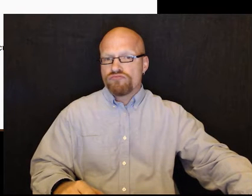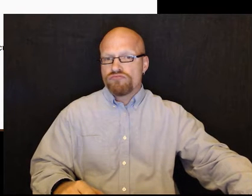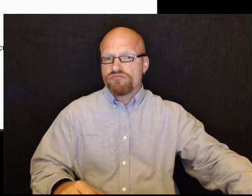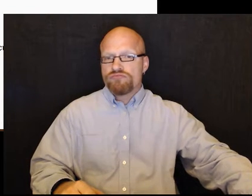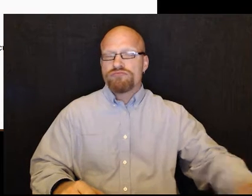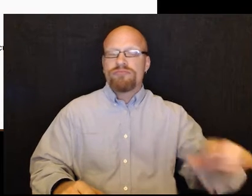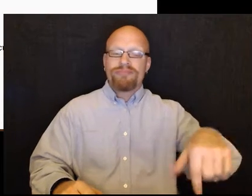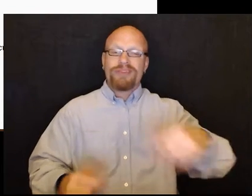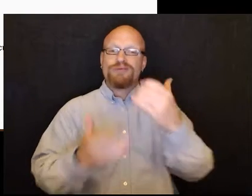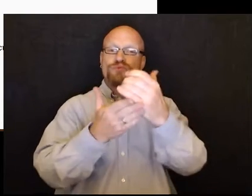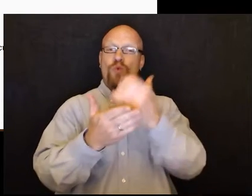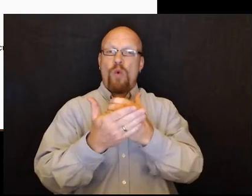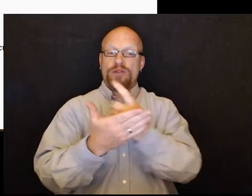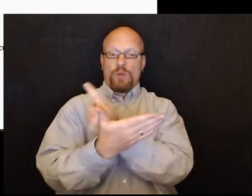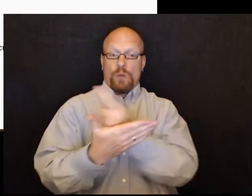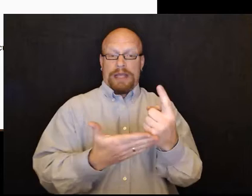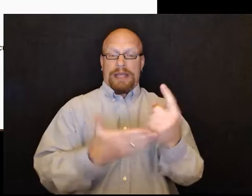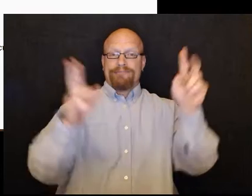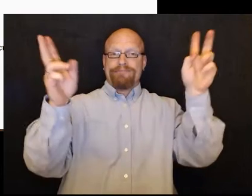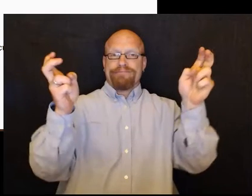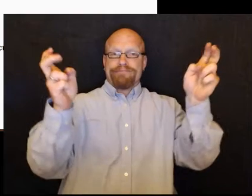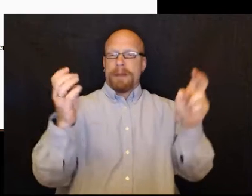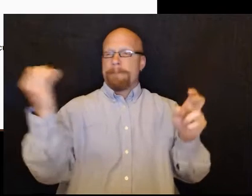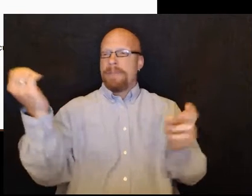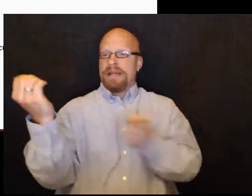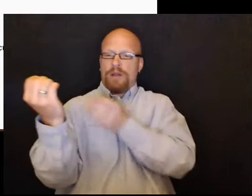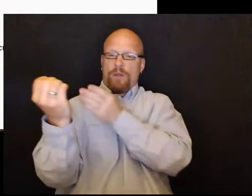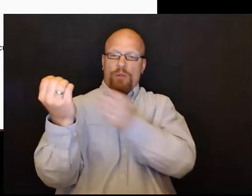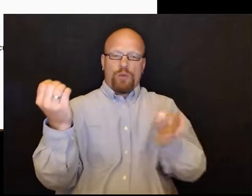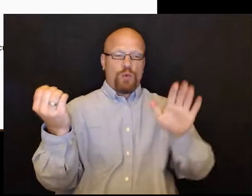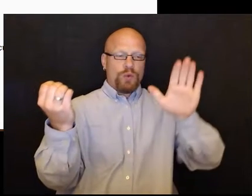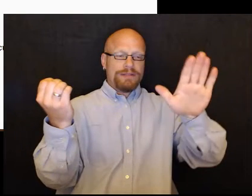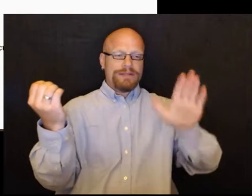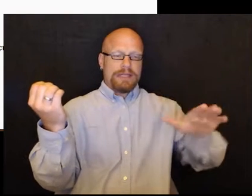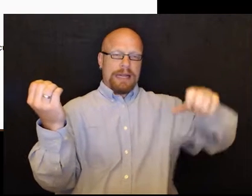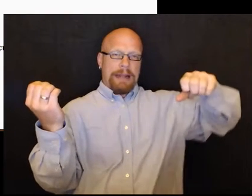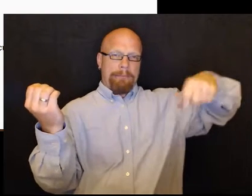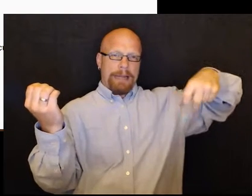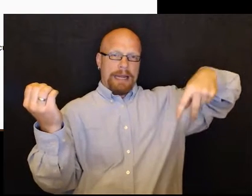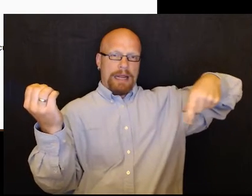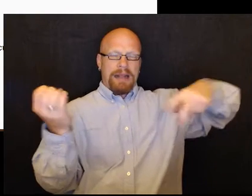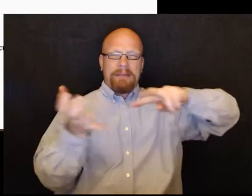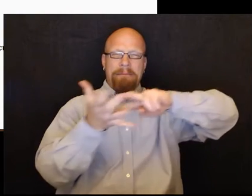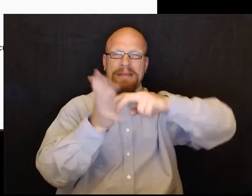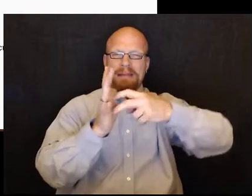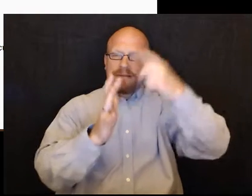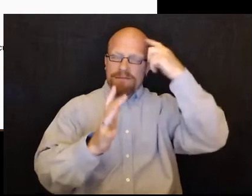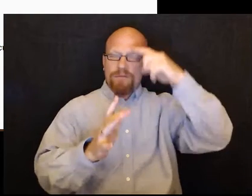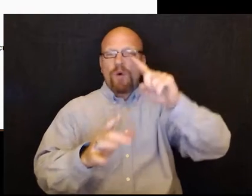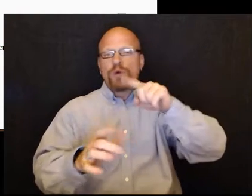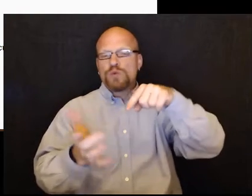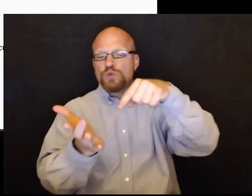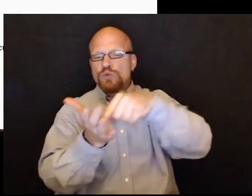now how does our course our course week go... Monday through Sunday at midnight